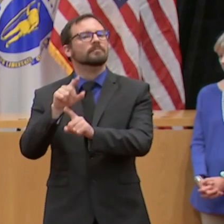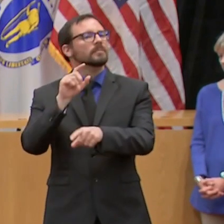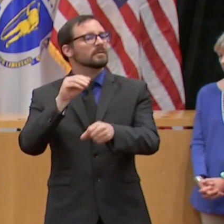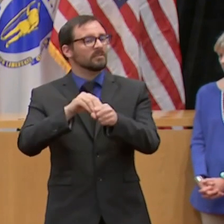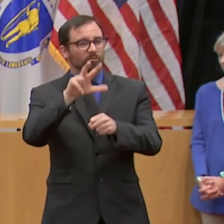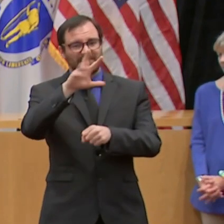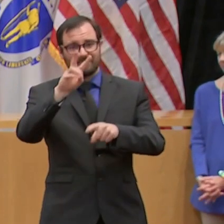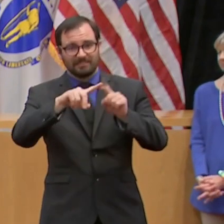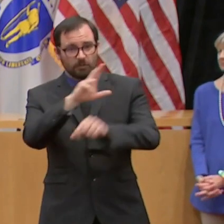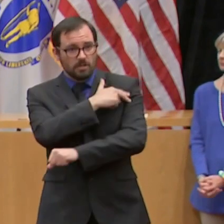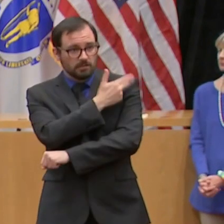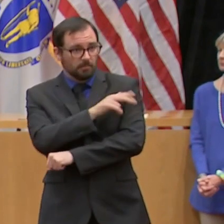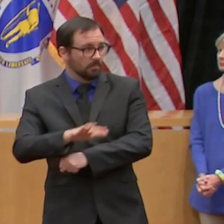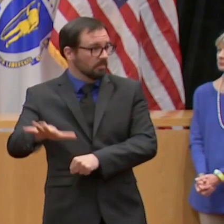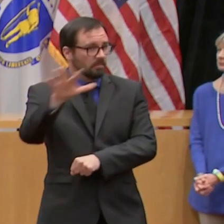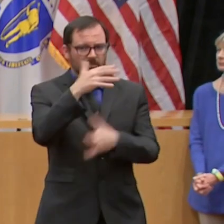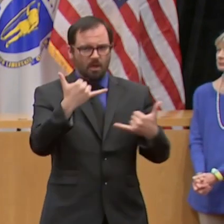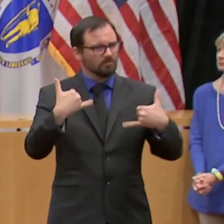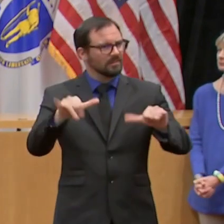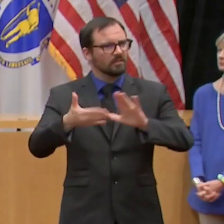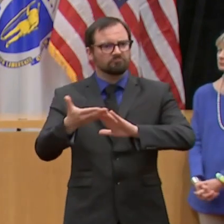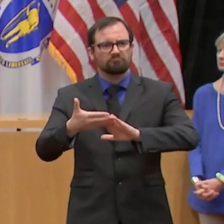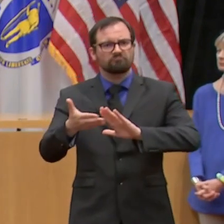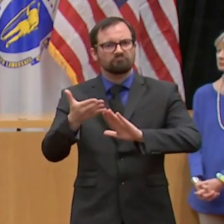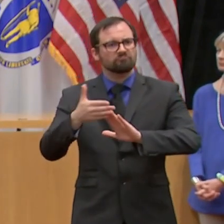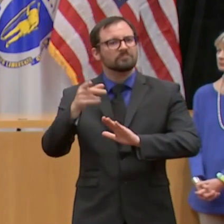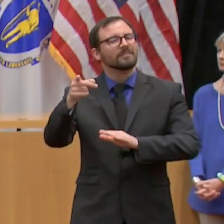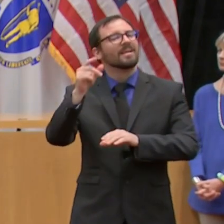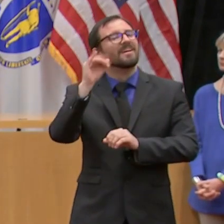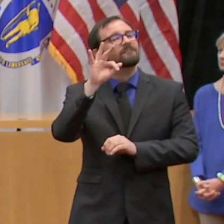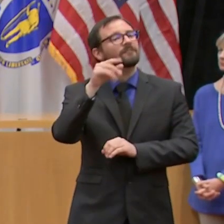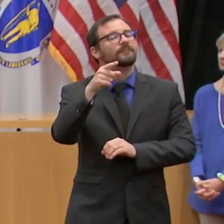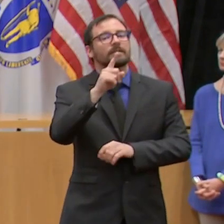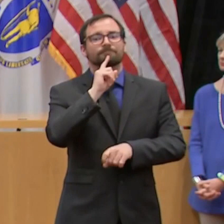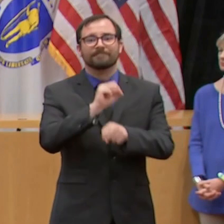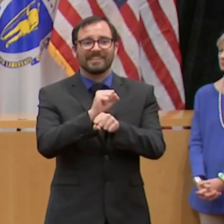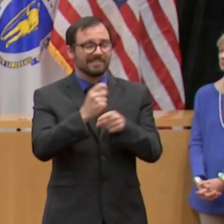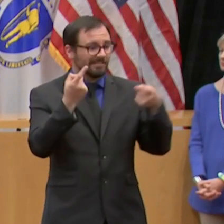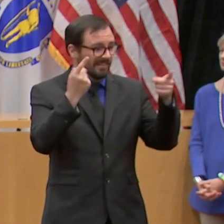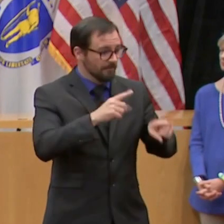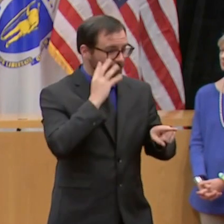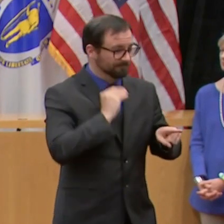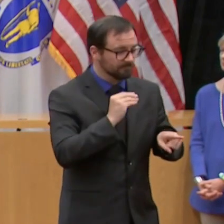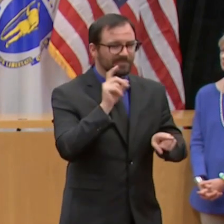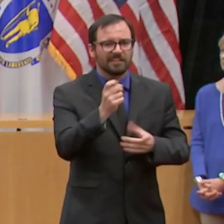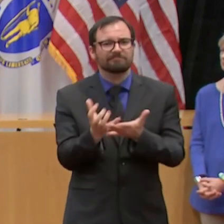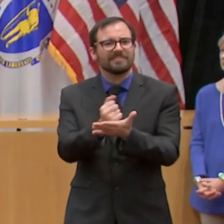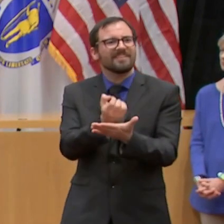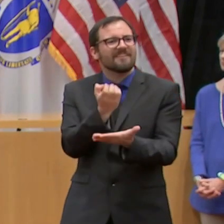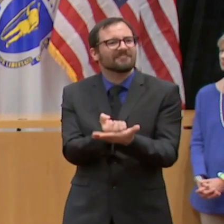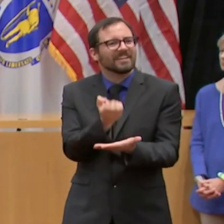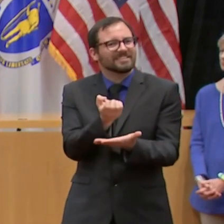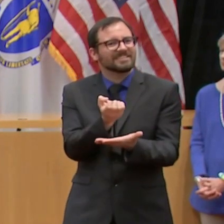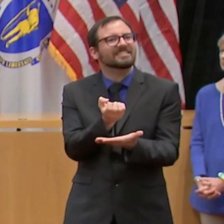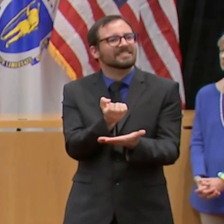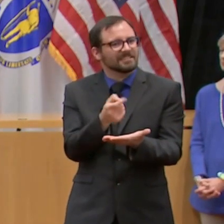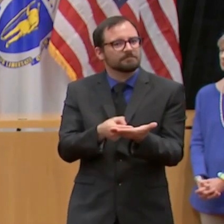SANE ARE STILL AVAILABLE IN 36 HOSPITALS ACROSS OUR COMMONWEALTH DURING THIS TIME TO PROVIDE FORENSIC TESTING AND